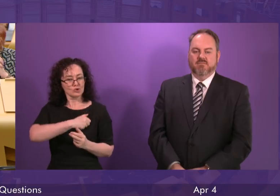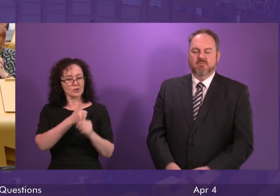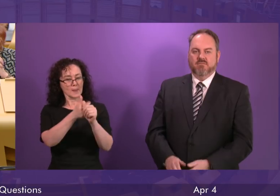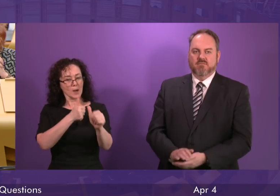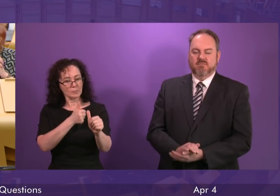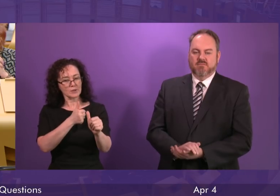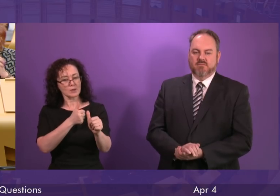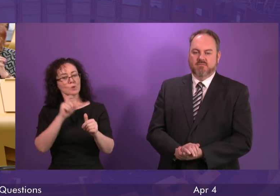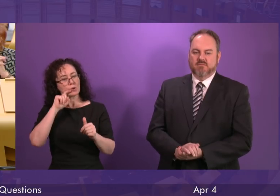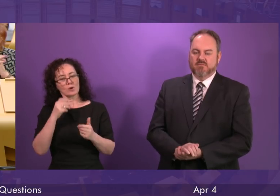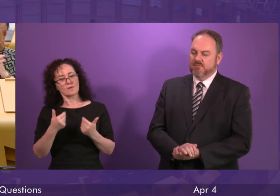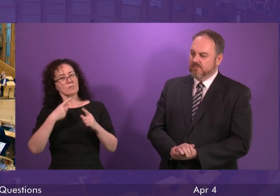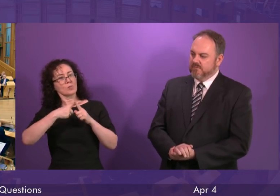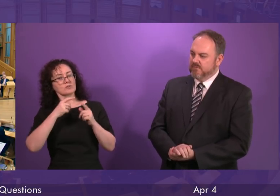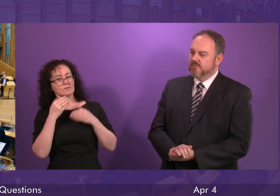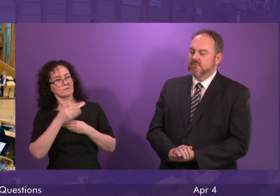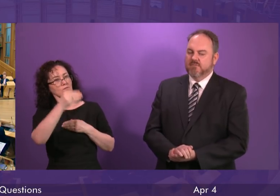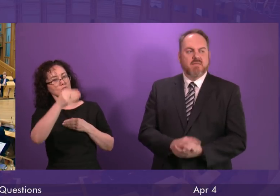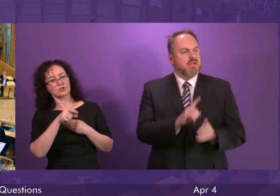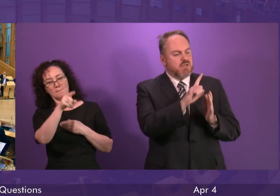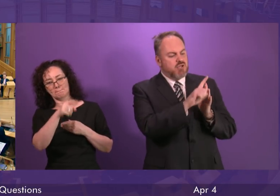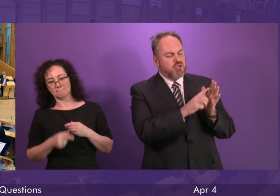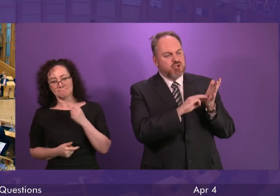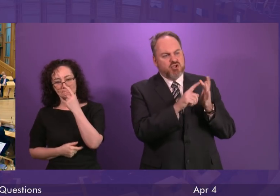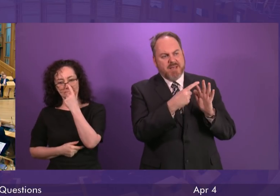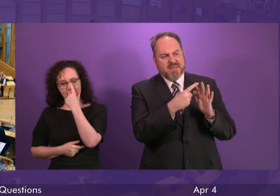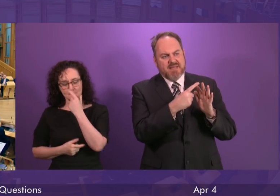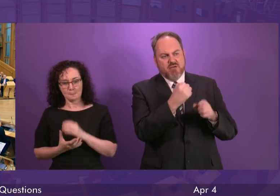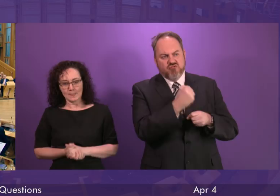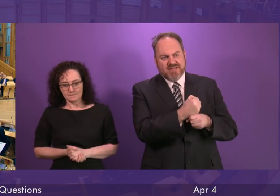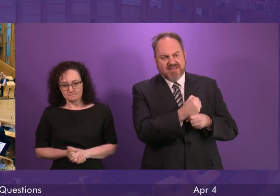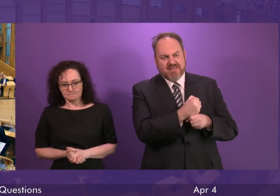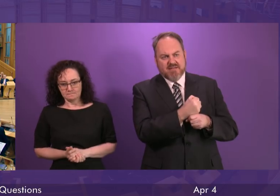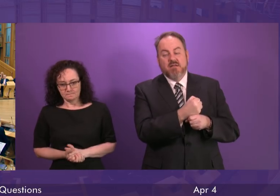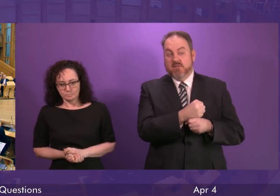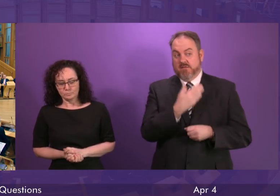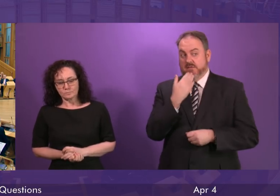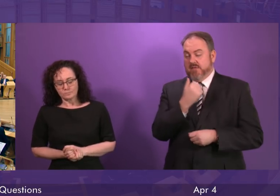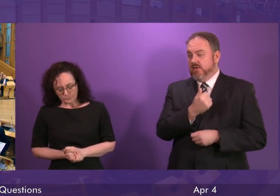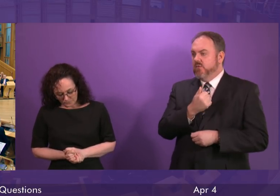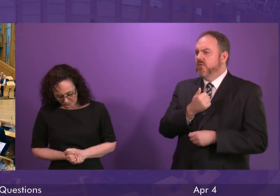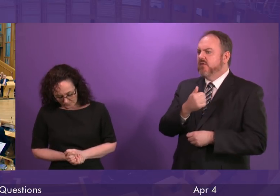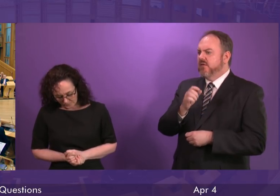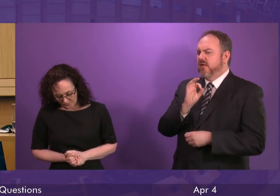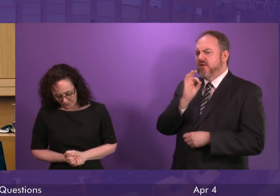sure that the company has the future that it deserves. Jamie Greene (West Scotland) (Con): I have raised the issue of free personal care